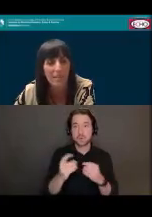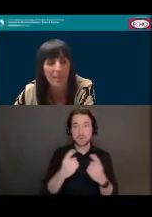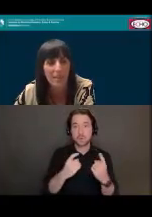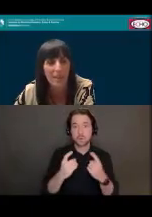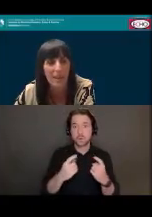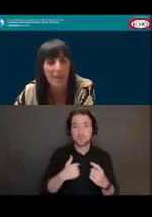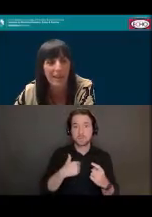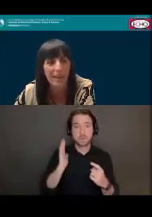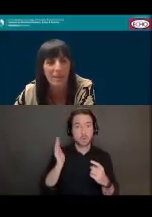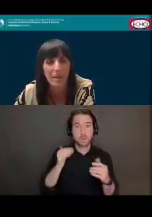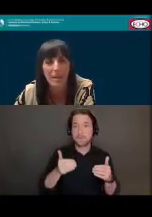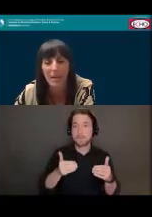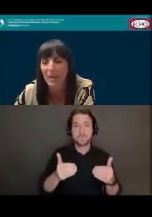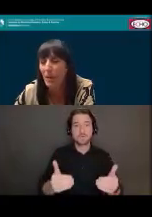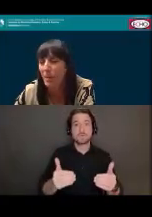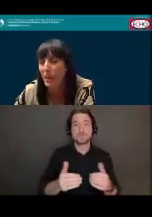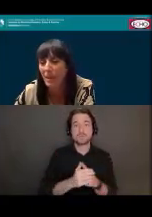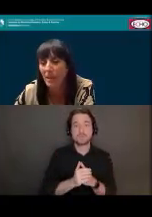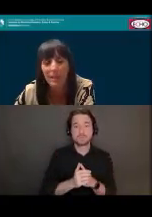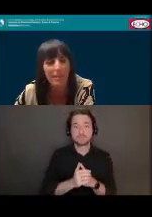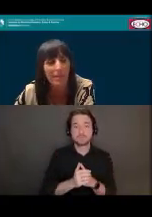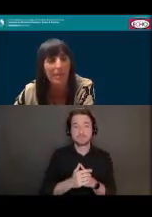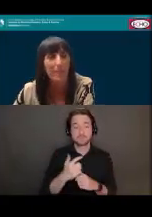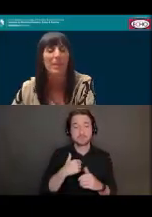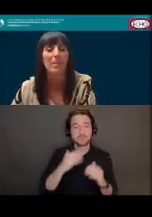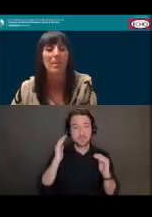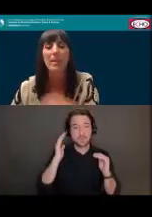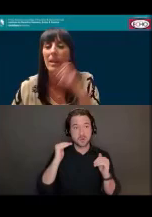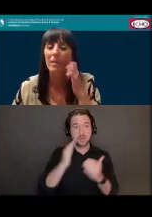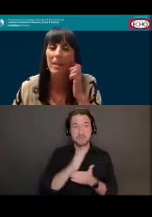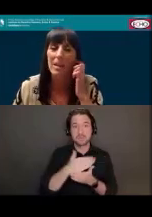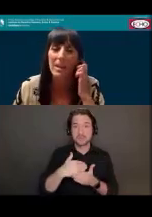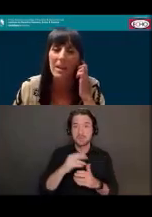move on. I hope that there were some people that were on our